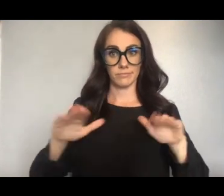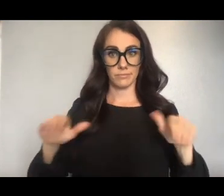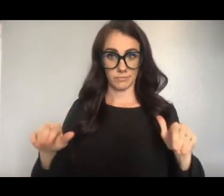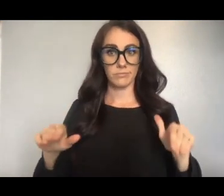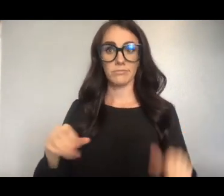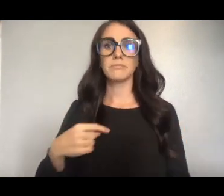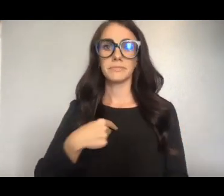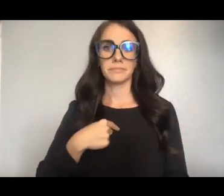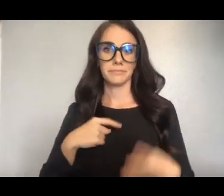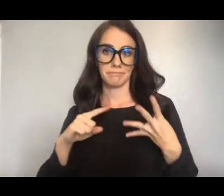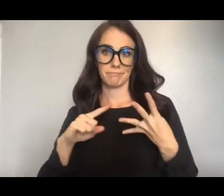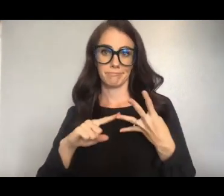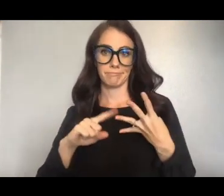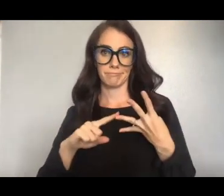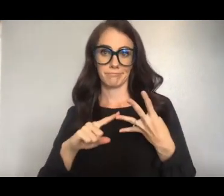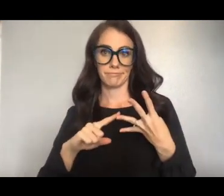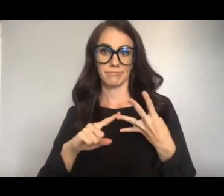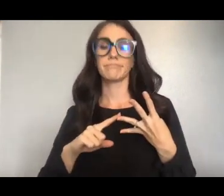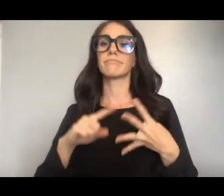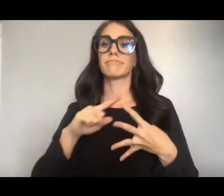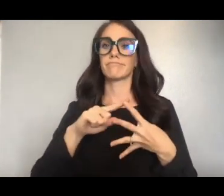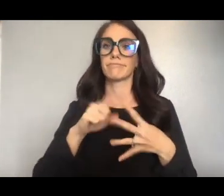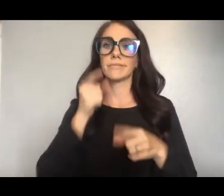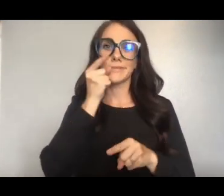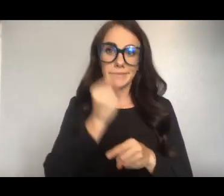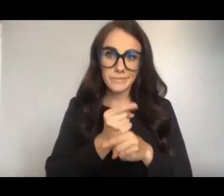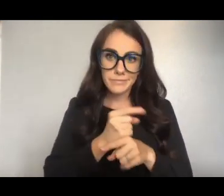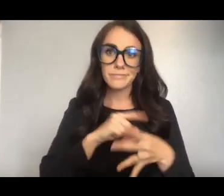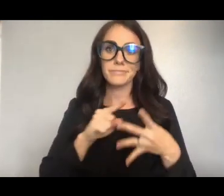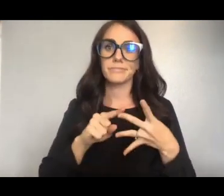So my family has four children and I'm number three,